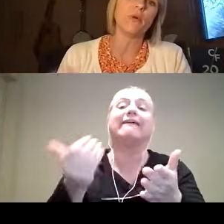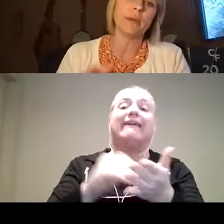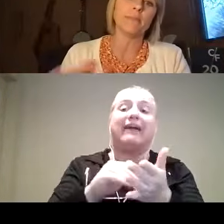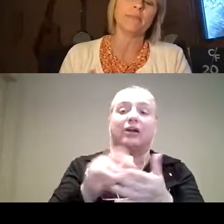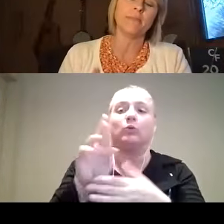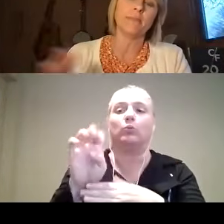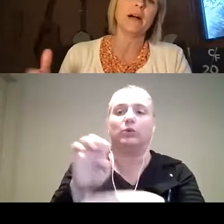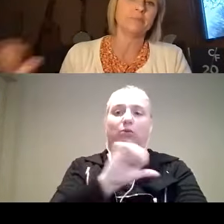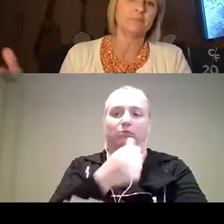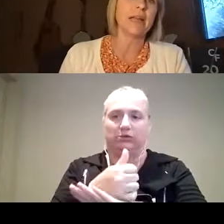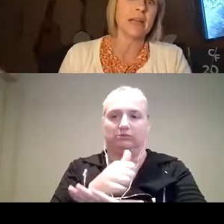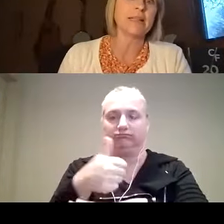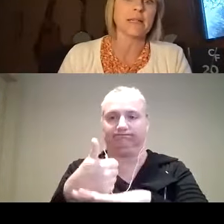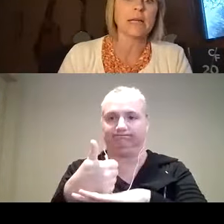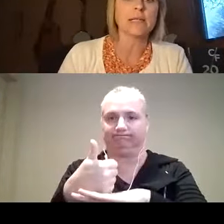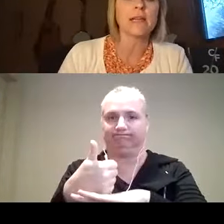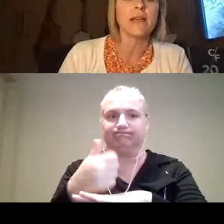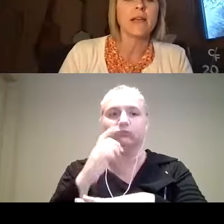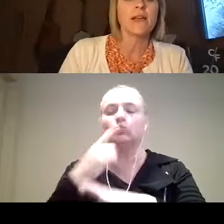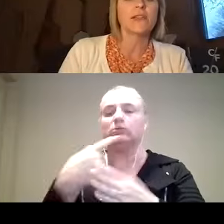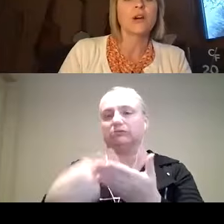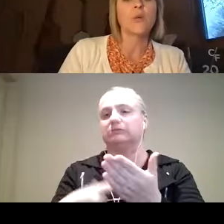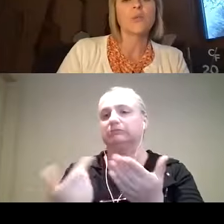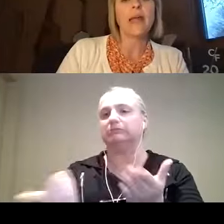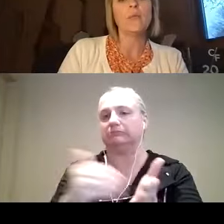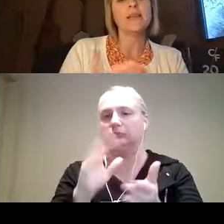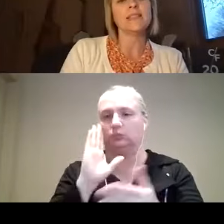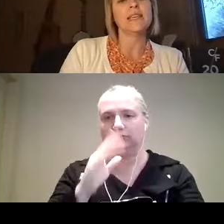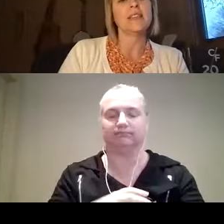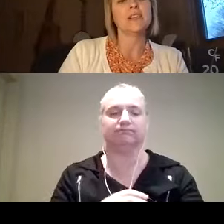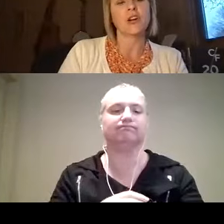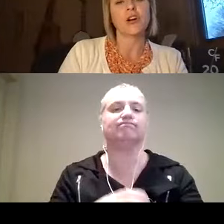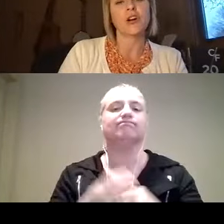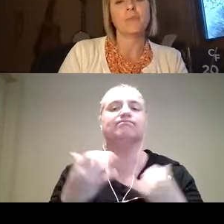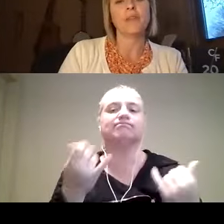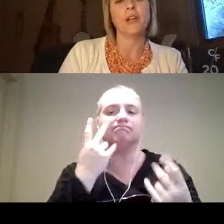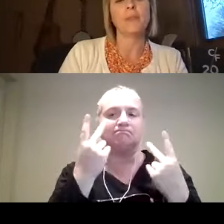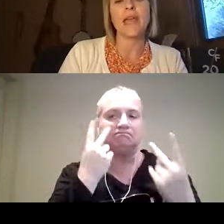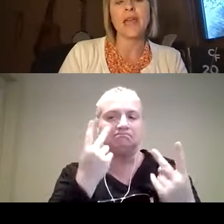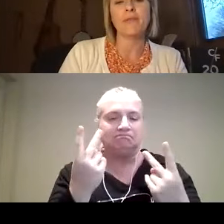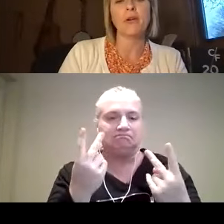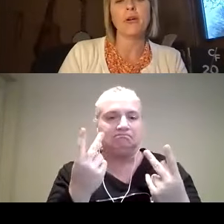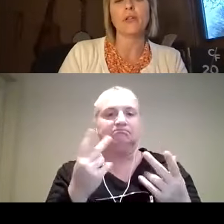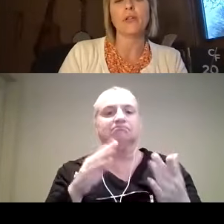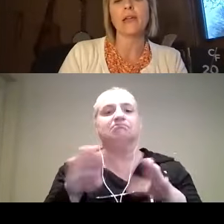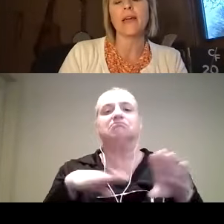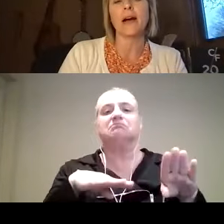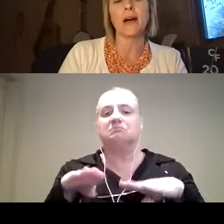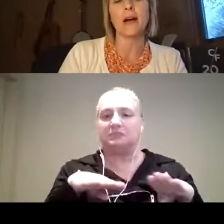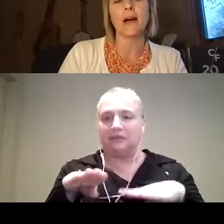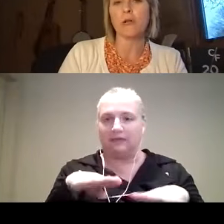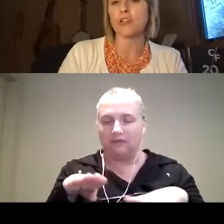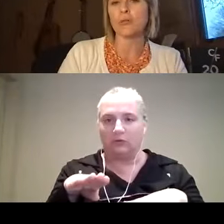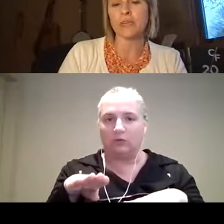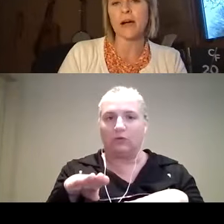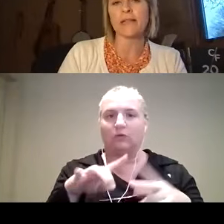will be again discussed. So, now we see the term behavioral and emotional responses